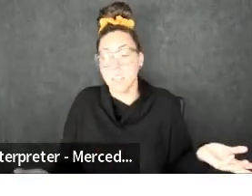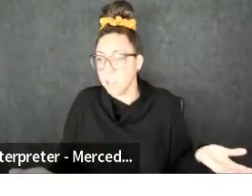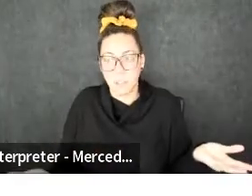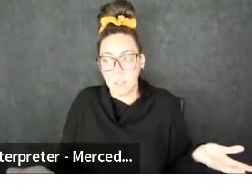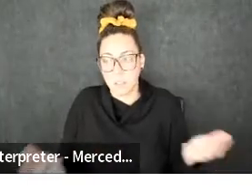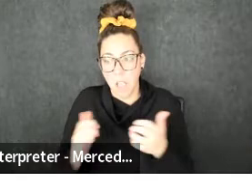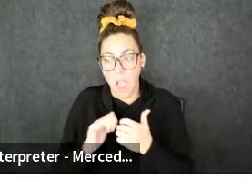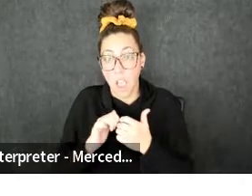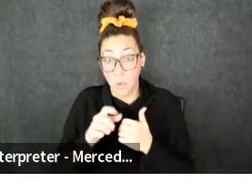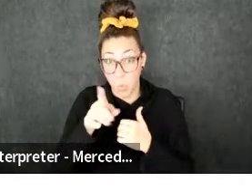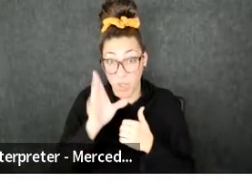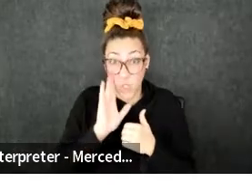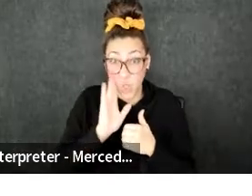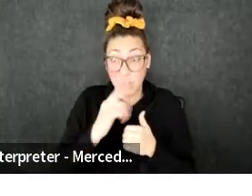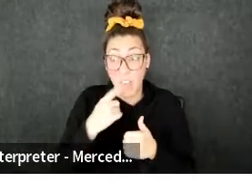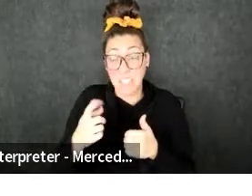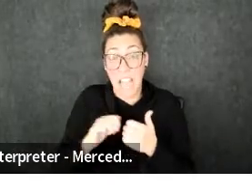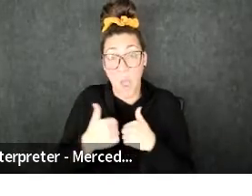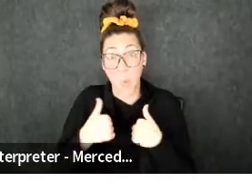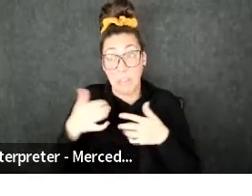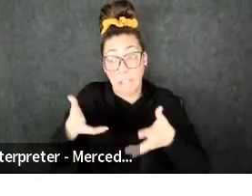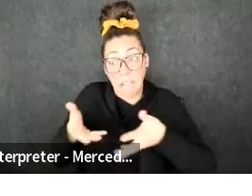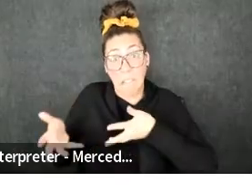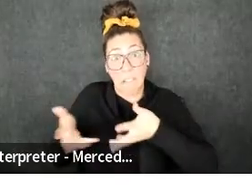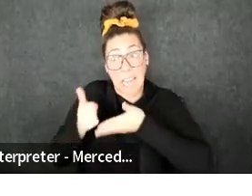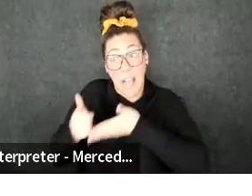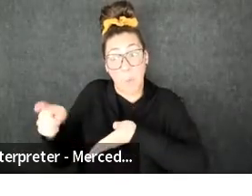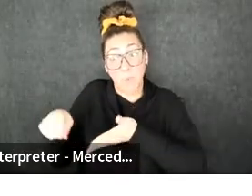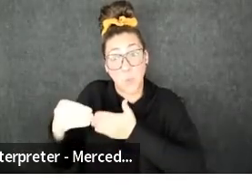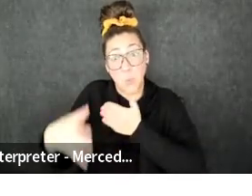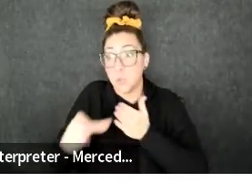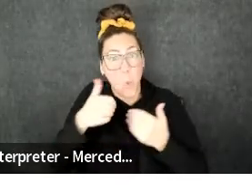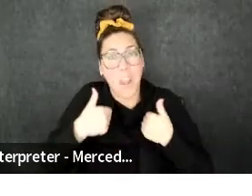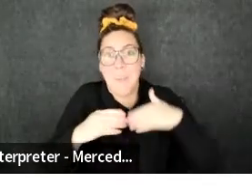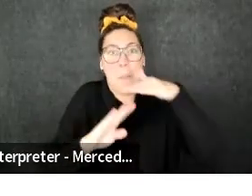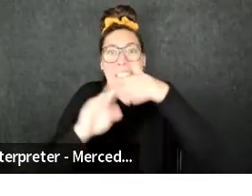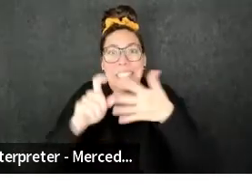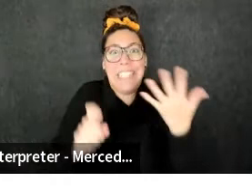how we can work with students who, you know, like who don't even have the basis to